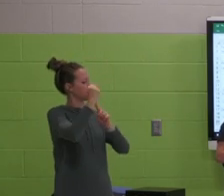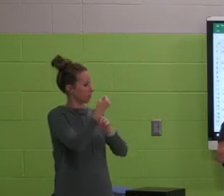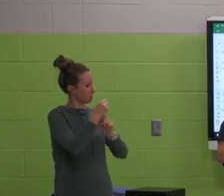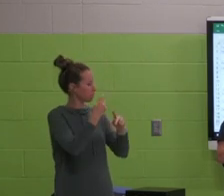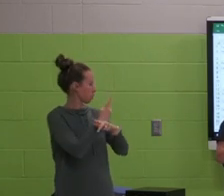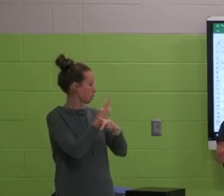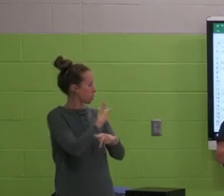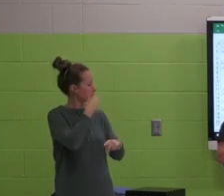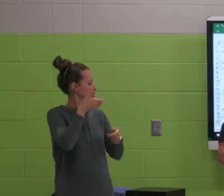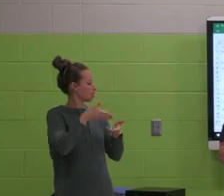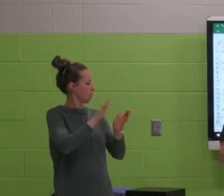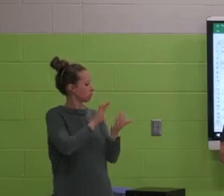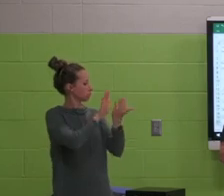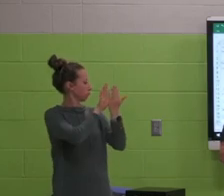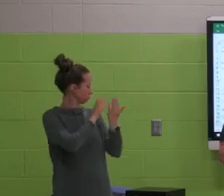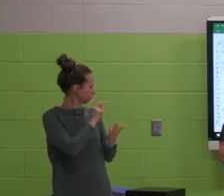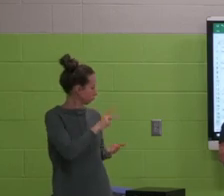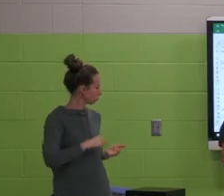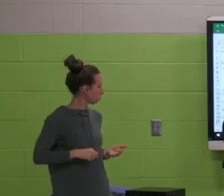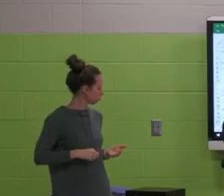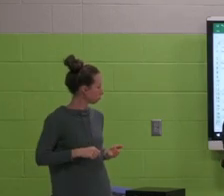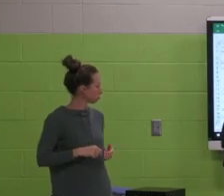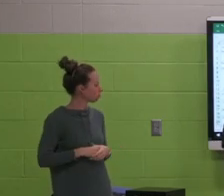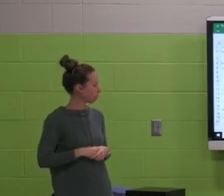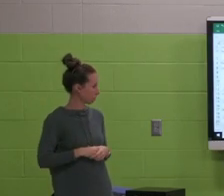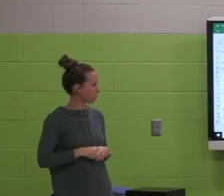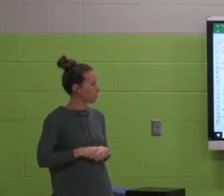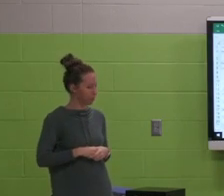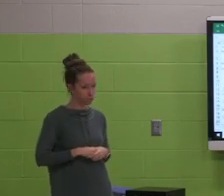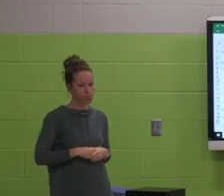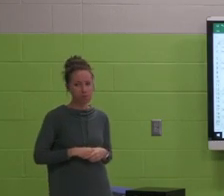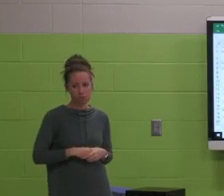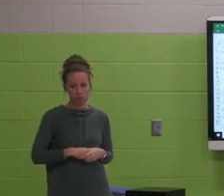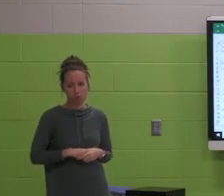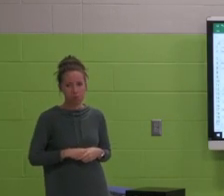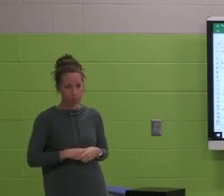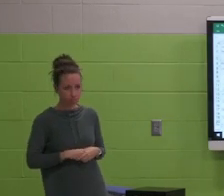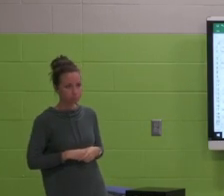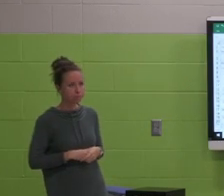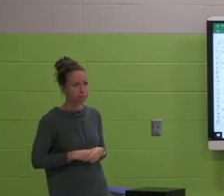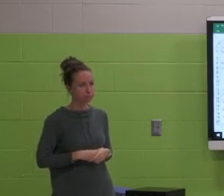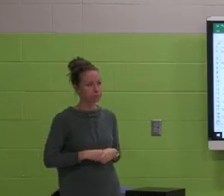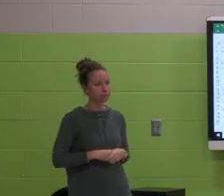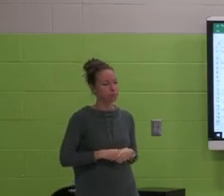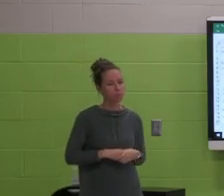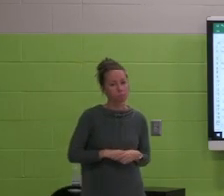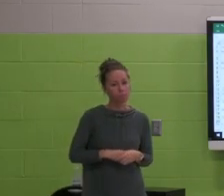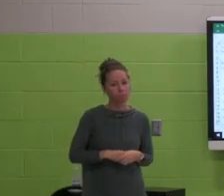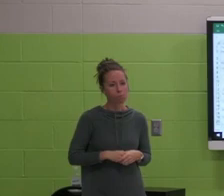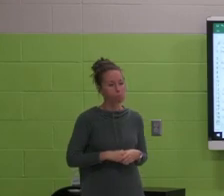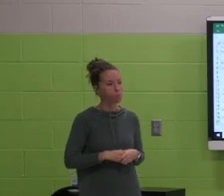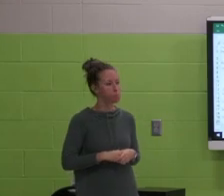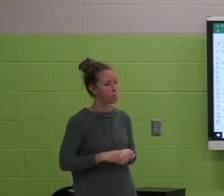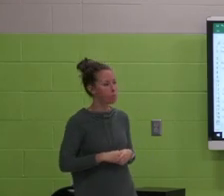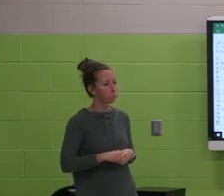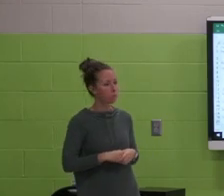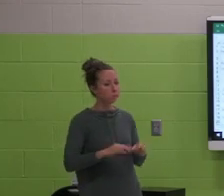out the best way to do it does that work perfect thank you perfect okay so let me tell you what the